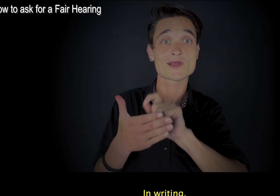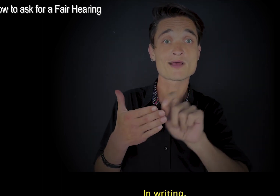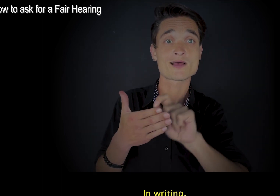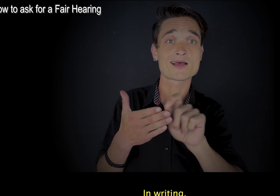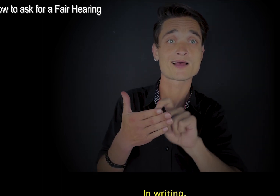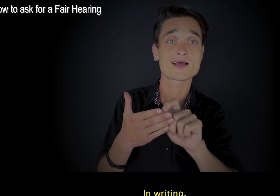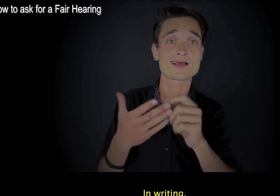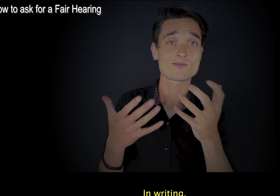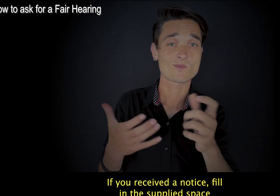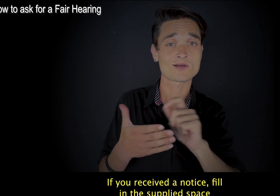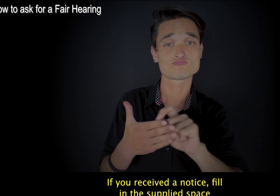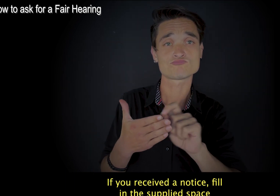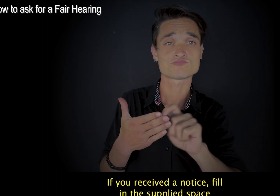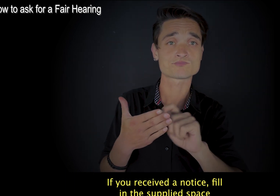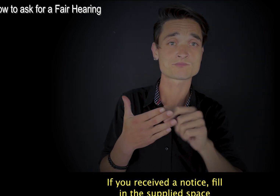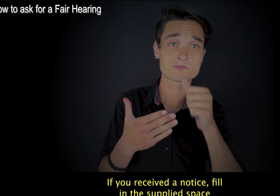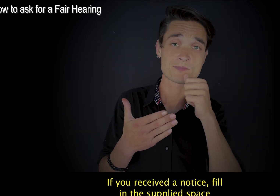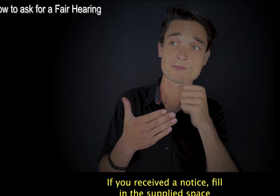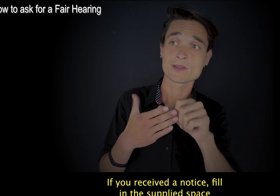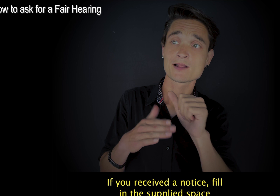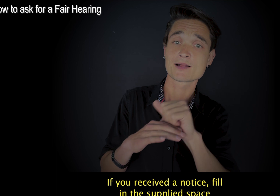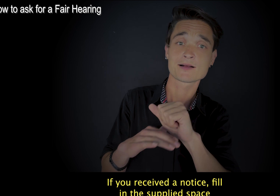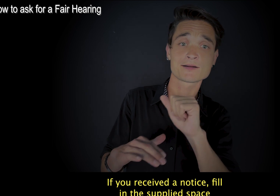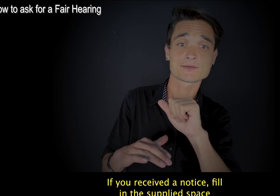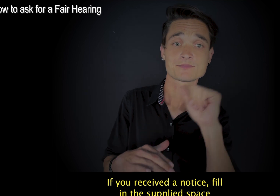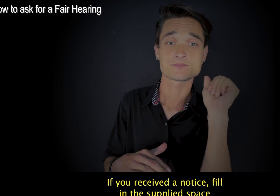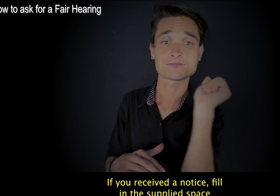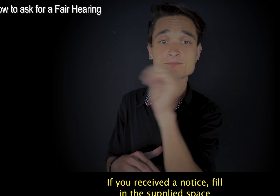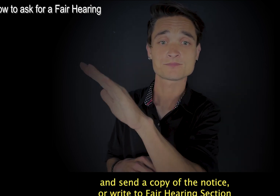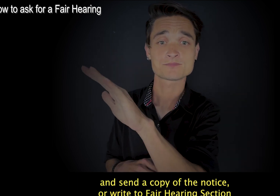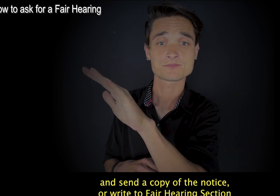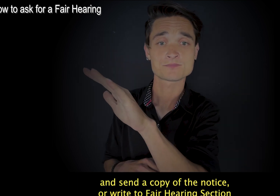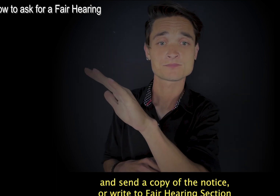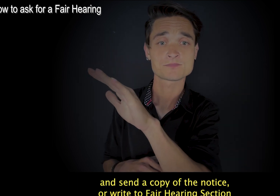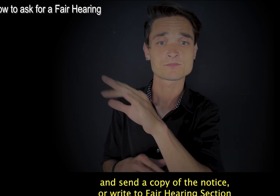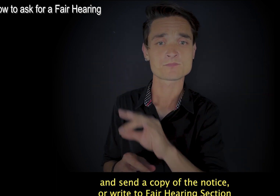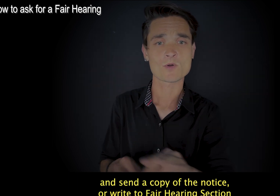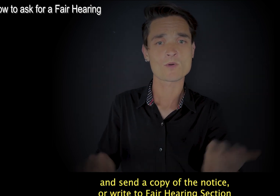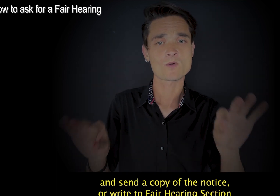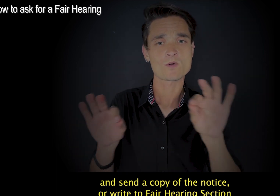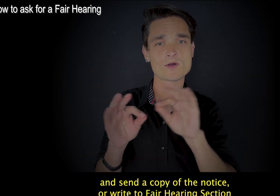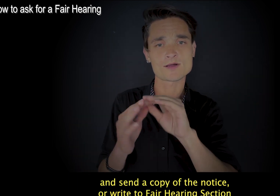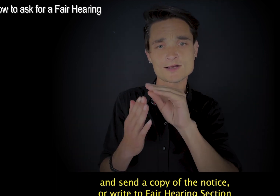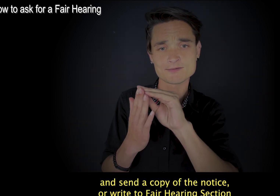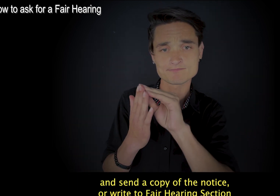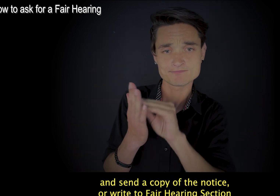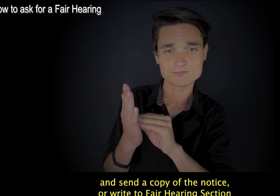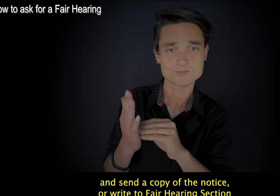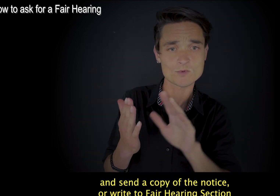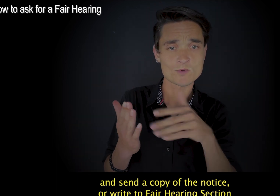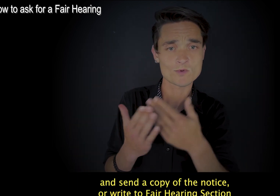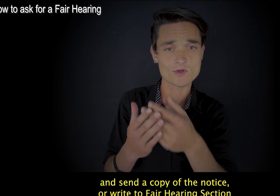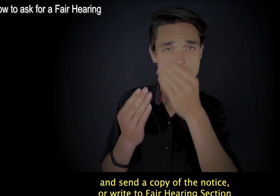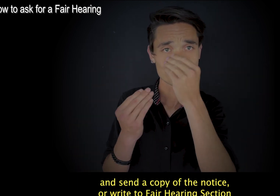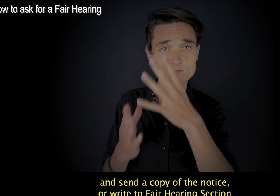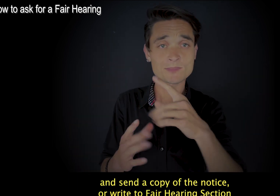In writing, If you received a notice, fill in the supplied space and send a copy of the notice, or write to Fair Hearing Section